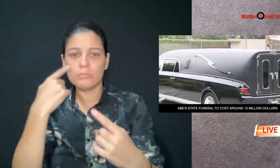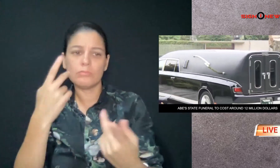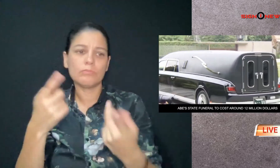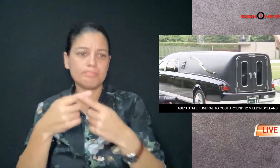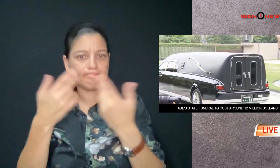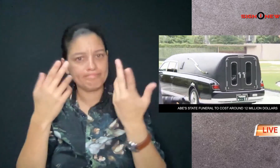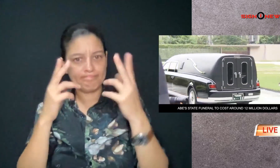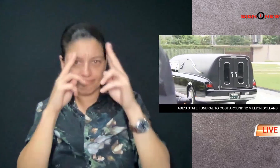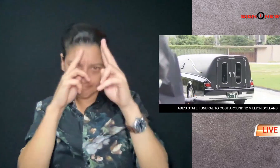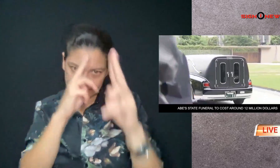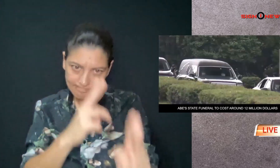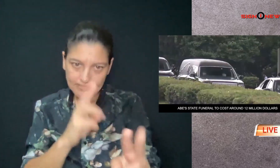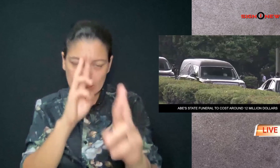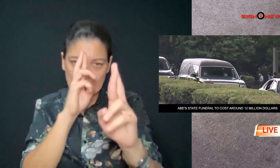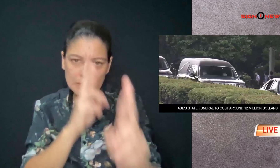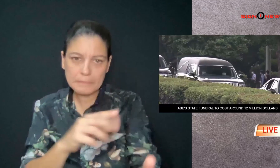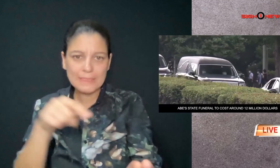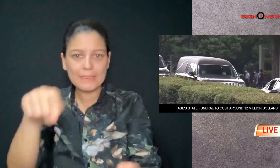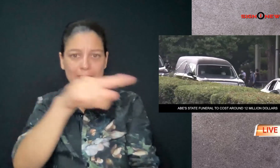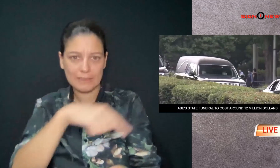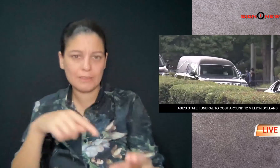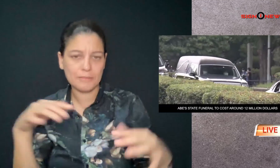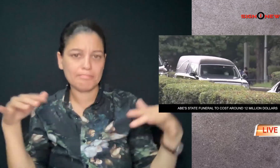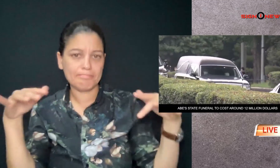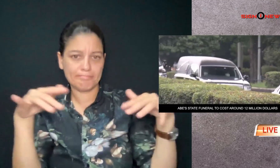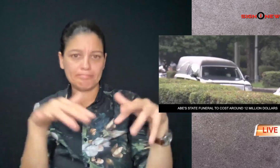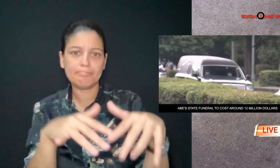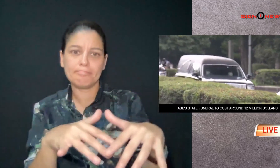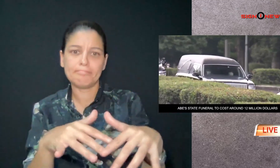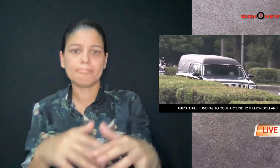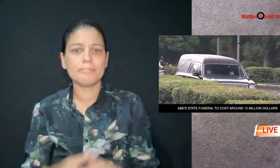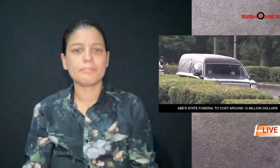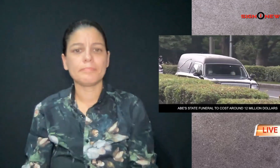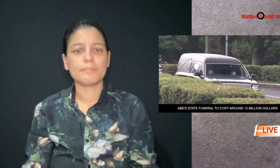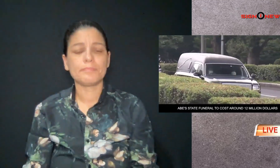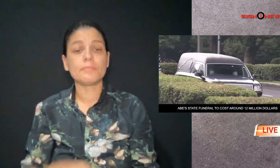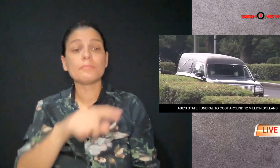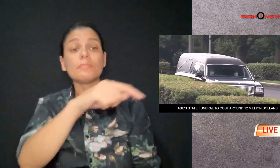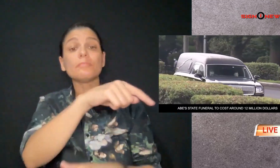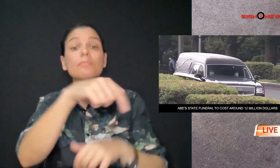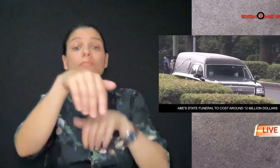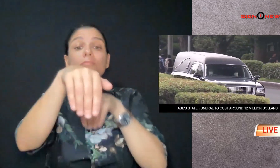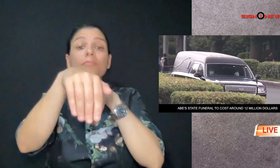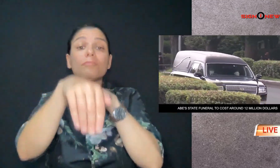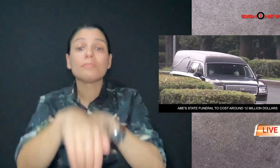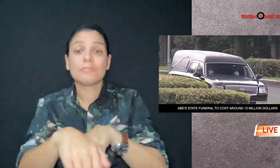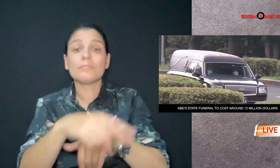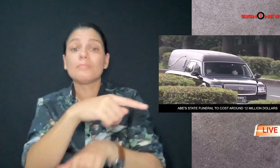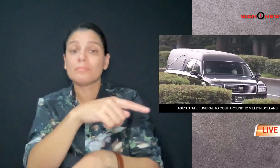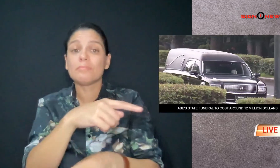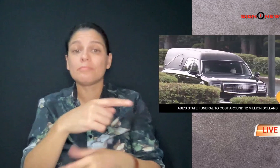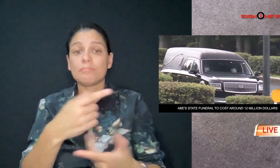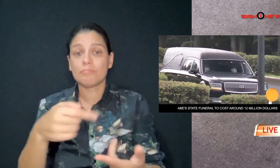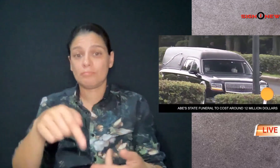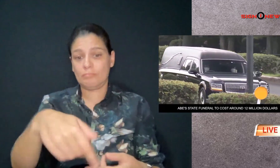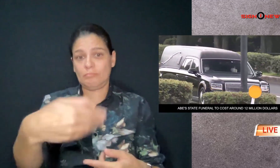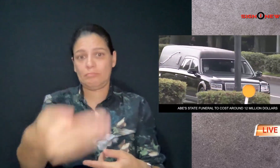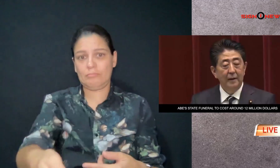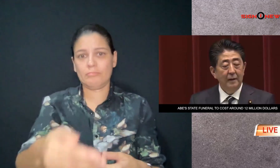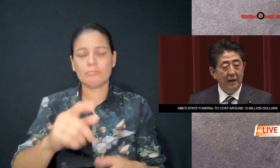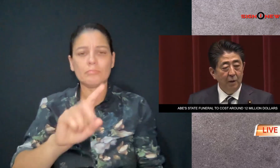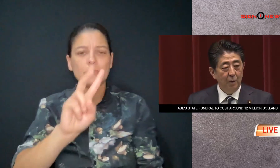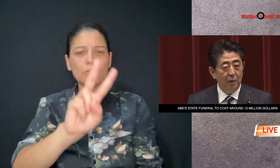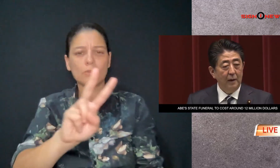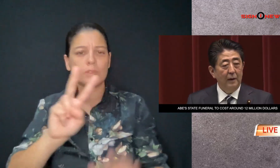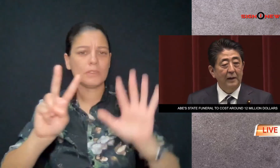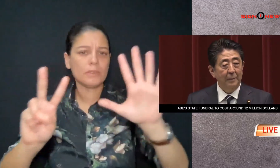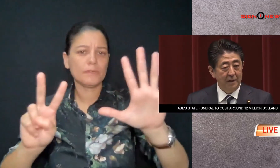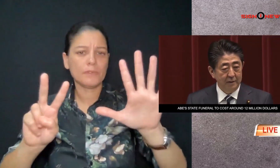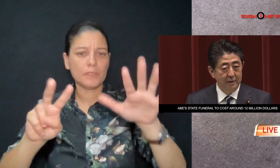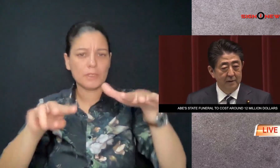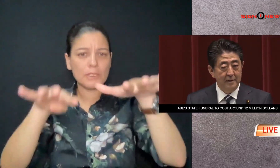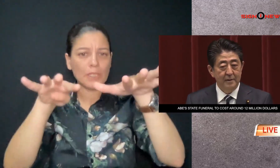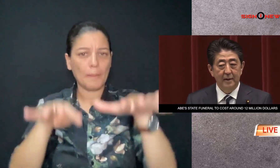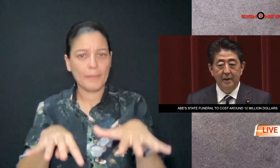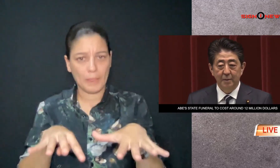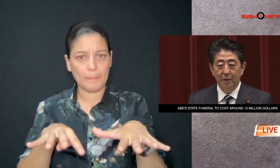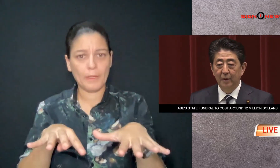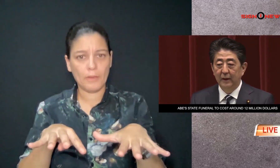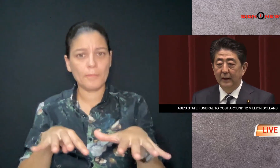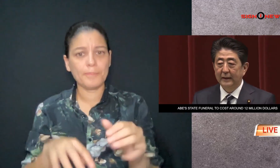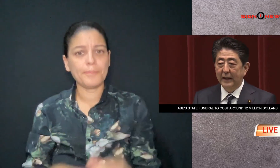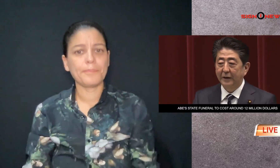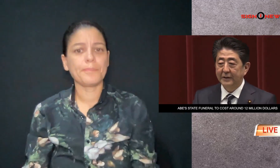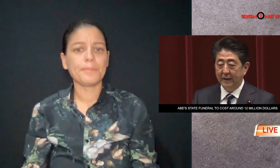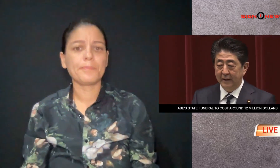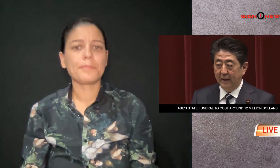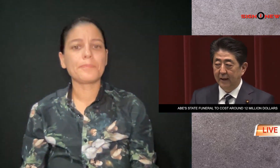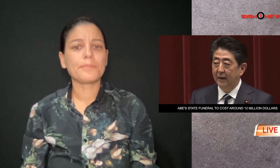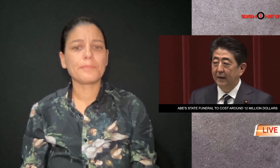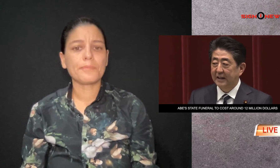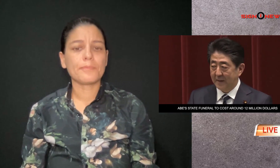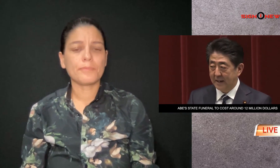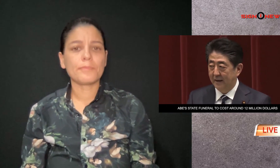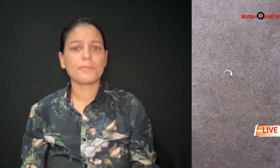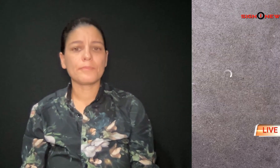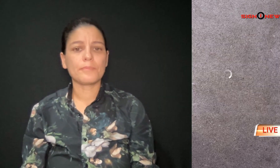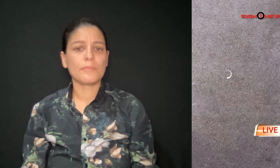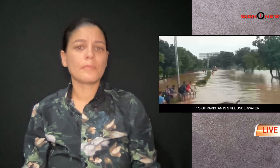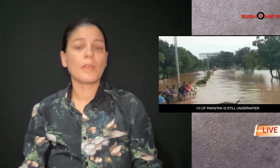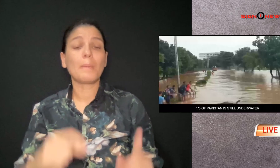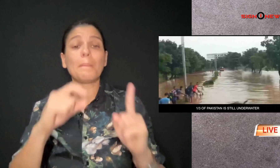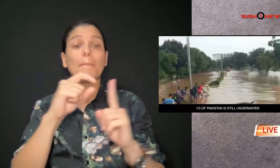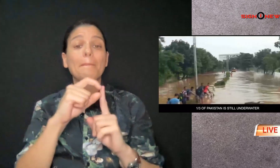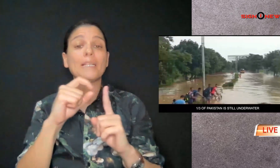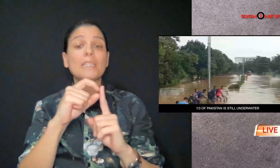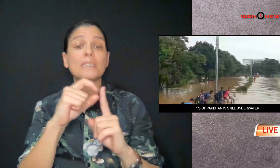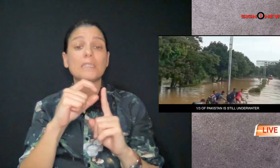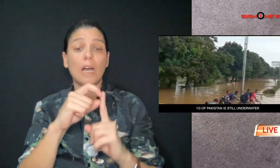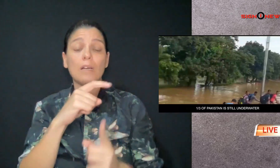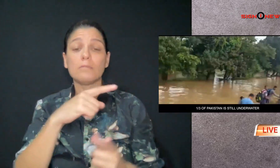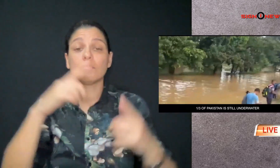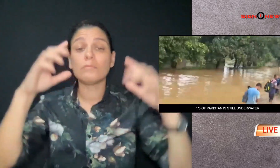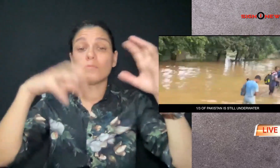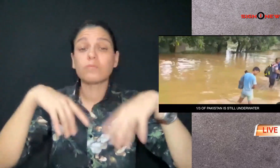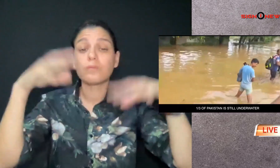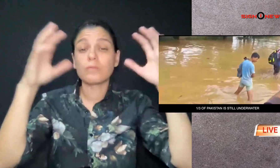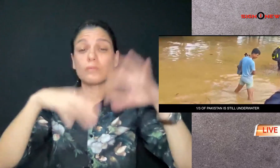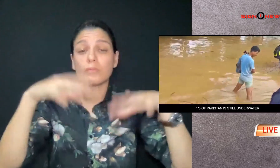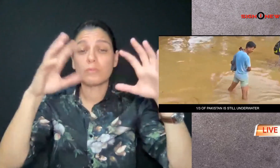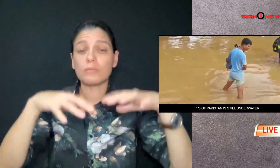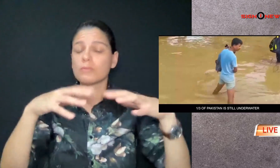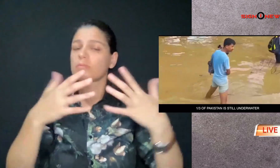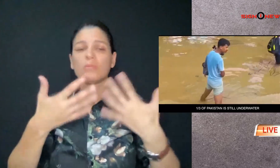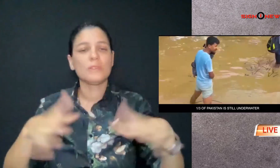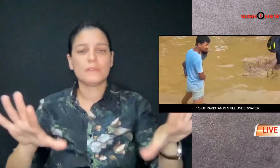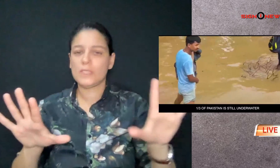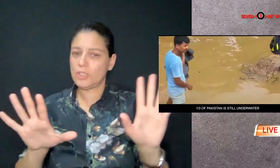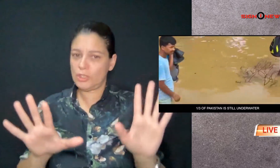pay their respects the funeral is scheduled to take place on September 27 in